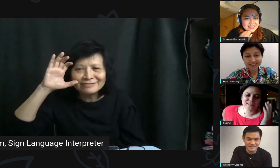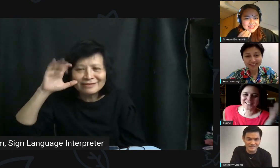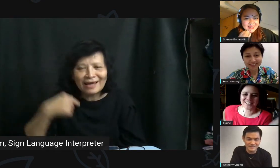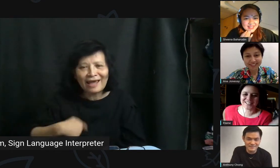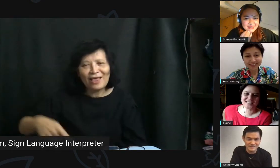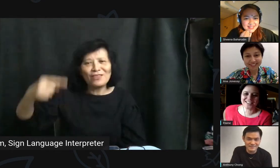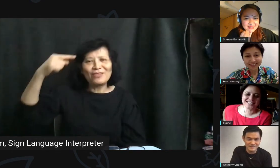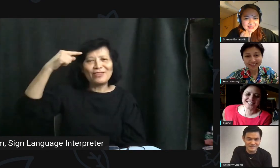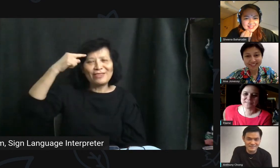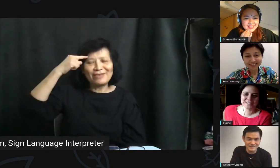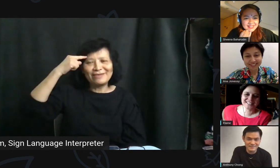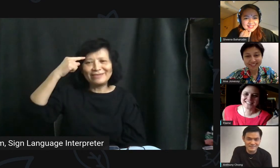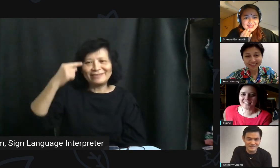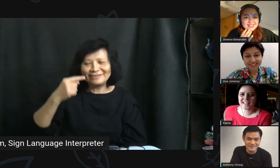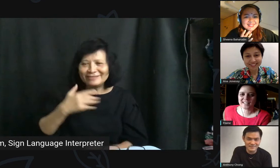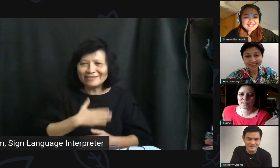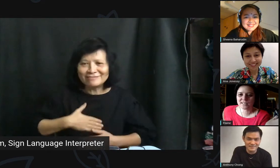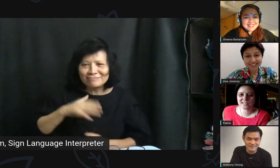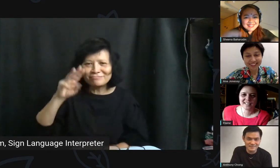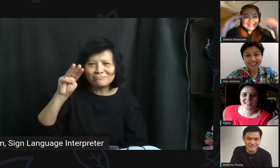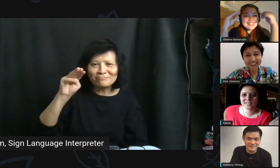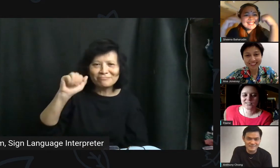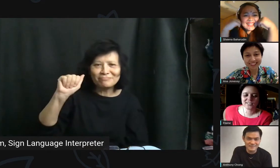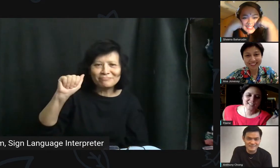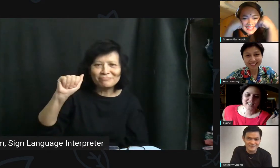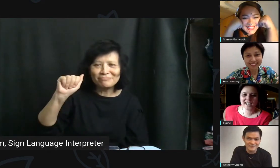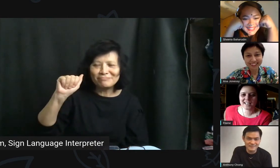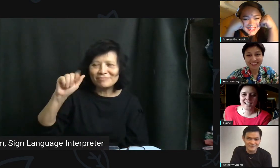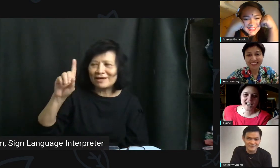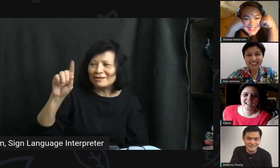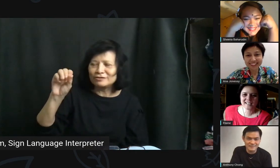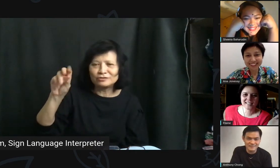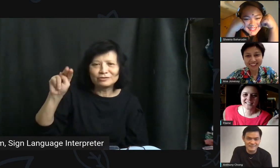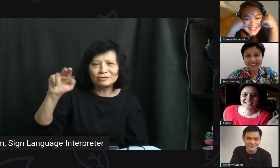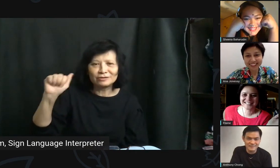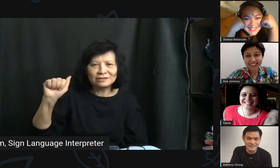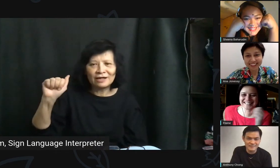a Madonna song in the middle "Express yourself, hey, hey"